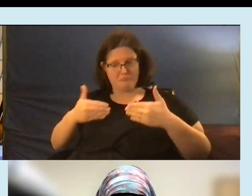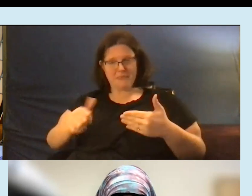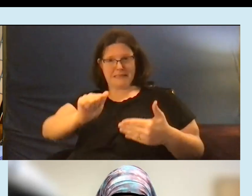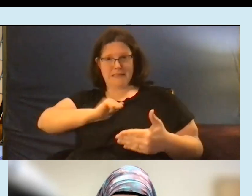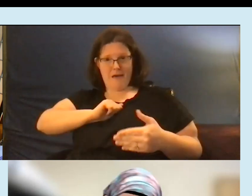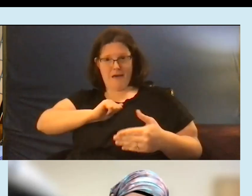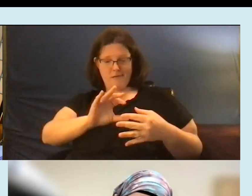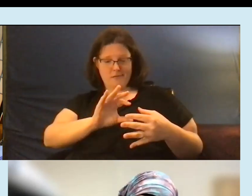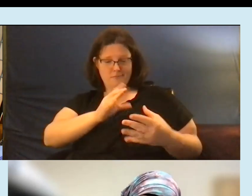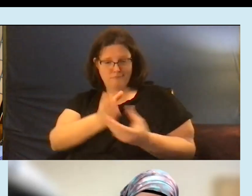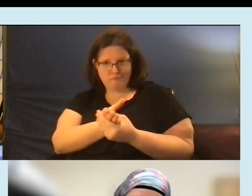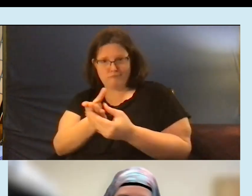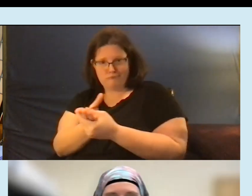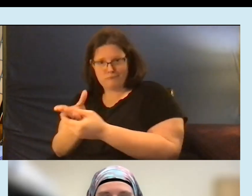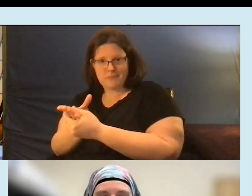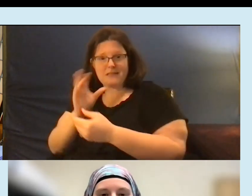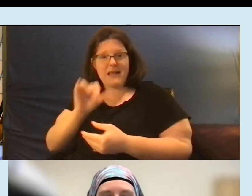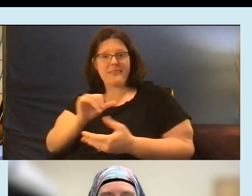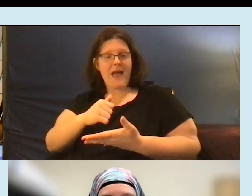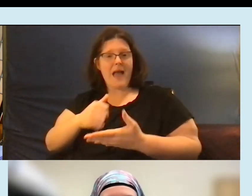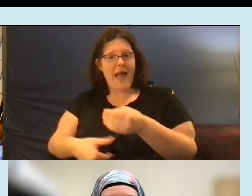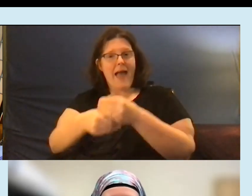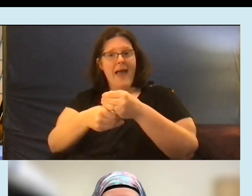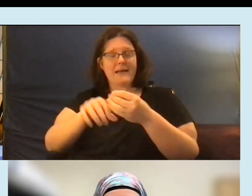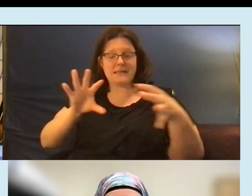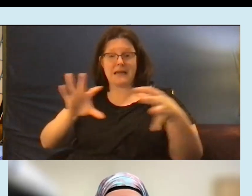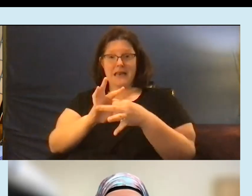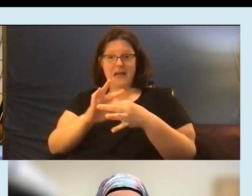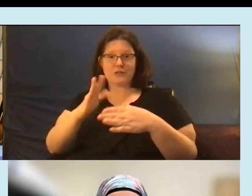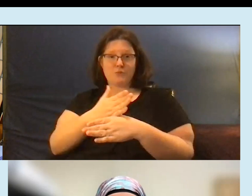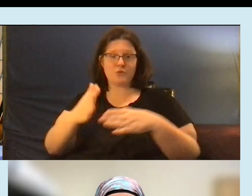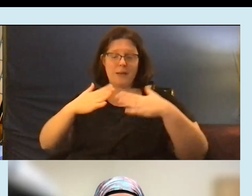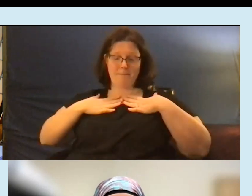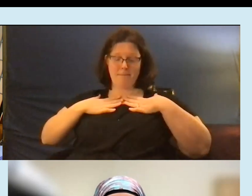to the connection between your body and your emotions?" What a great question.